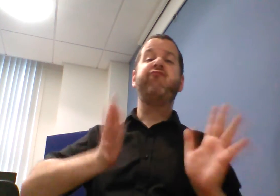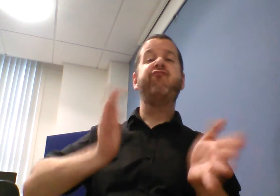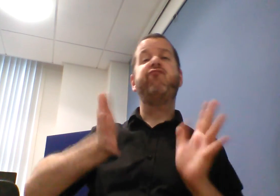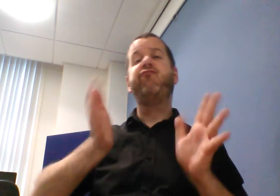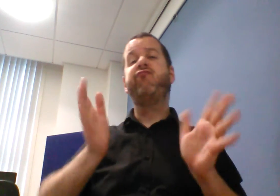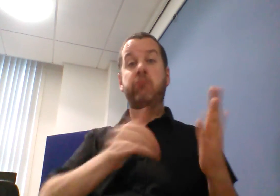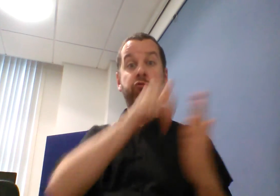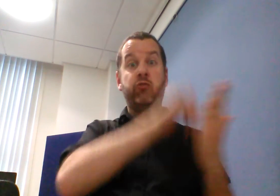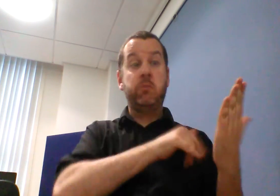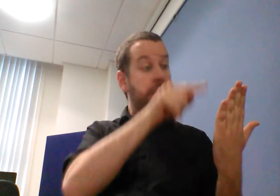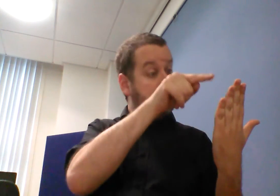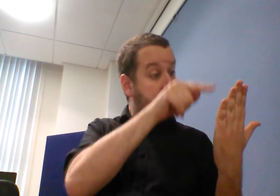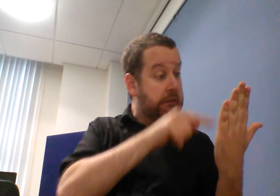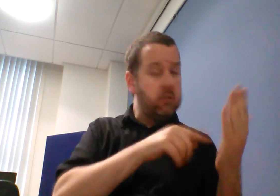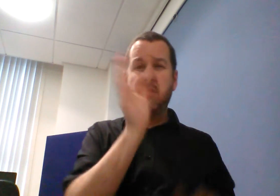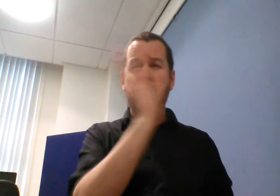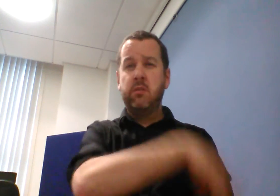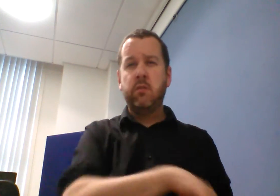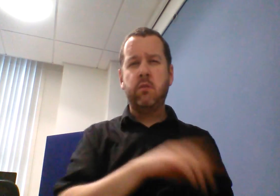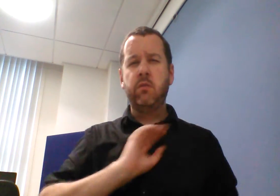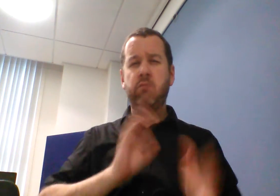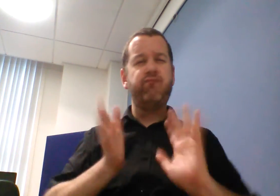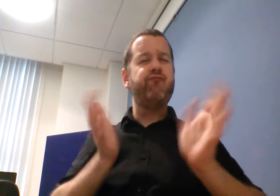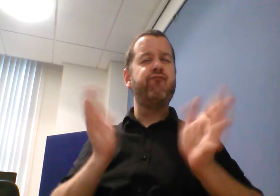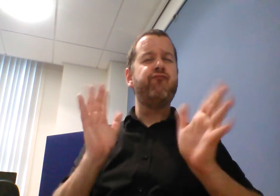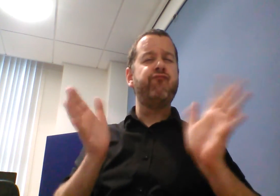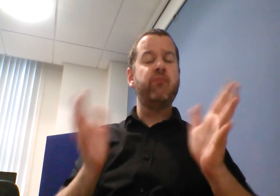I stood up and presented in ISL comfortably without sticking to any script.